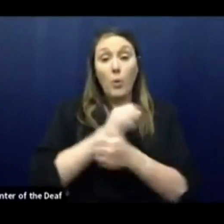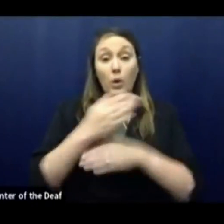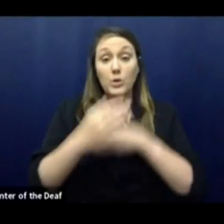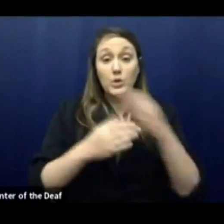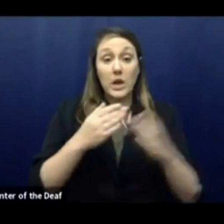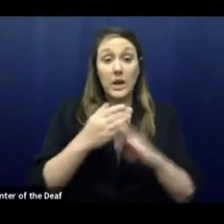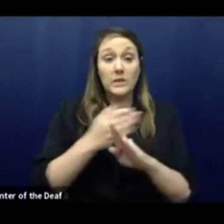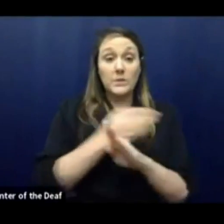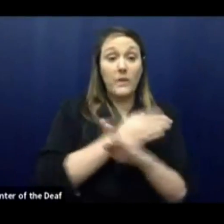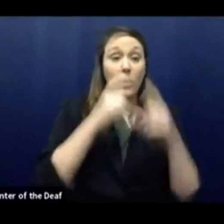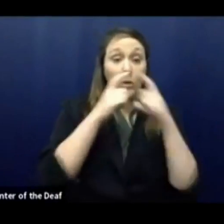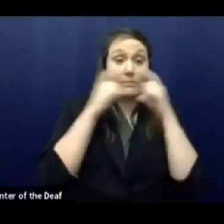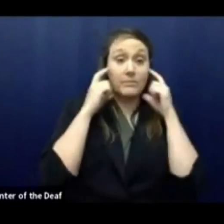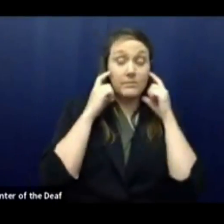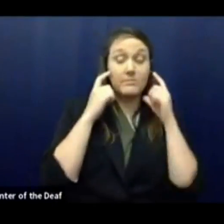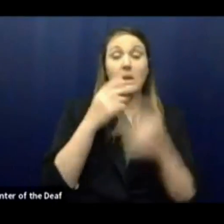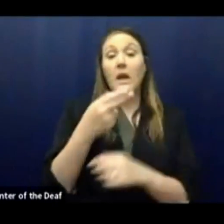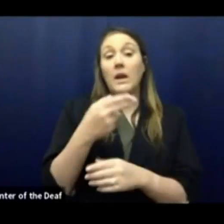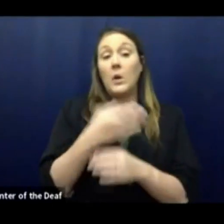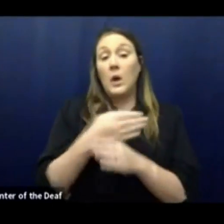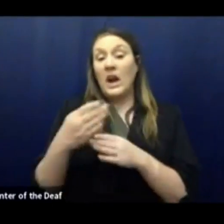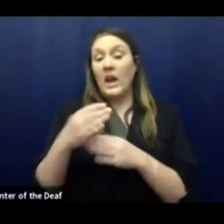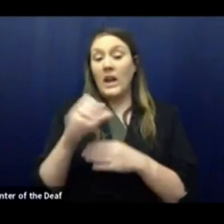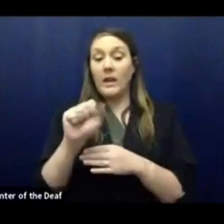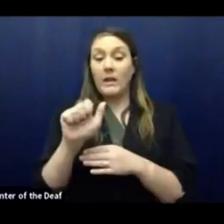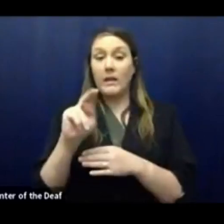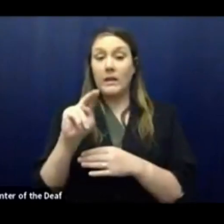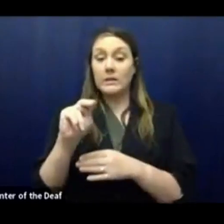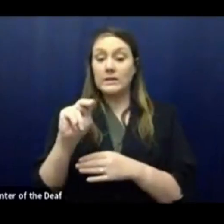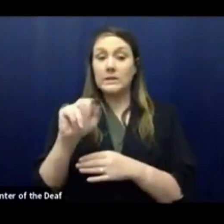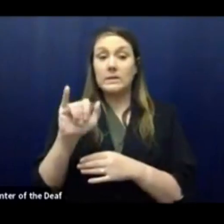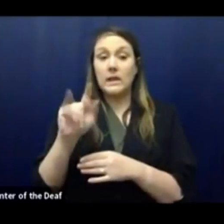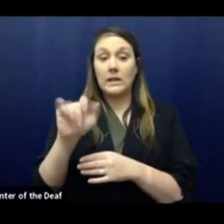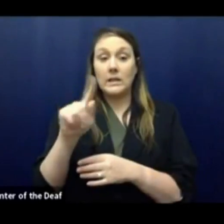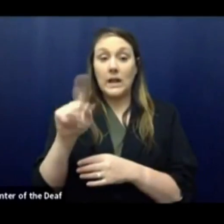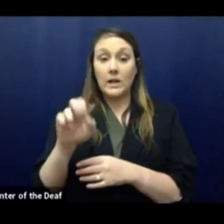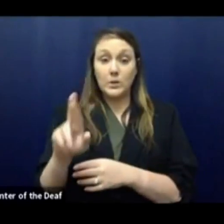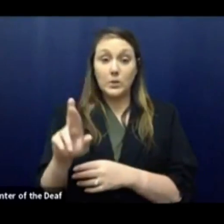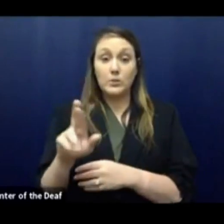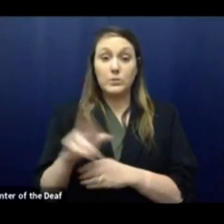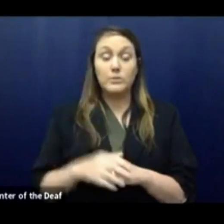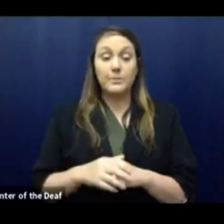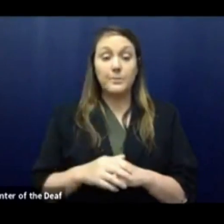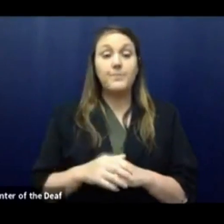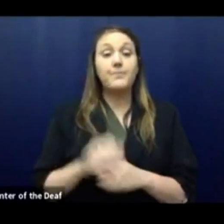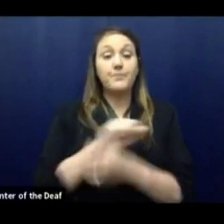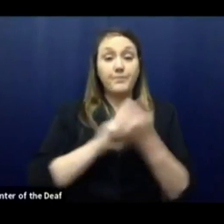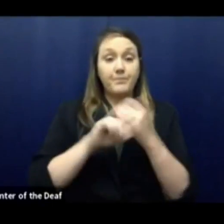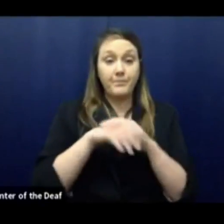SELLING A FEW PIECES OF FABRIC TOGETHER. YOU SHOULD SELLING A FEW PIECES OF FABRIC TOGETHER. YOU SHOULD WASH SELLING A FEW PIECES OF FABRIC TOGETHER. YOU SHOULD WASH YOUR SELLING A FEW PIECES OF FABRIC TOGETHER. YOU SHOULD WASH YOUR HANDS TOGETHER. YOU SHOULD WASH YOUR HANDS TOGETHER. YOU SHOULD WASH YOUR HANDS BEFORE TOGETHER. YOU SHOULD WASH YOUR HANDS BEFORE YOU TOGETHER. YOU SHOULD WASH YOUR HANDS BEFORE YOU PUT TOGETHER. YOU SHOULD WASH YOUR HANDS BEFORE YOU PUT ON TOGETHER. YOU SHOULD WASH YOUR HANDS BEFORE YOU PUT ON YOUR TOGETHER. YOU SHOULD WASH YOUR HANDS BEFORE YOU PUT ON YOUR MASK. YOU SHOULD WASH YOUR HANDS BEFORE YOU PUT ON YOUR MASK. YOU SHOULD WASH YOUR HANDS BEFORE YOU PUT ON YOUR MASK. SO YOU SHOULD WASH YOUR HANDS BEFORE YOU PUT ON YOUR MASK. SO I YOU SHOULD WASH YOUR HANDS BEFORE YOU PUT ON YOUR MASK. SO I WOULDN'T YOU SHOULD WASH YOUR HANDS BEFORE YOU PUT ON YOUR MASK. SO I WOULDN'T USE YOU SHOULD WASH YOUR HANDS BEFORE YOU PUT ON YOUR MASK. SO I WOULDN'T USE MY YOU SHOULD WASH YOUR HANDS BEFORE YOU PUT ON YOUR MASK. SO I WOULDN'T USE MY HAND BEFORE YOU PUT ON YOUR MASK. SO I WOULDN'T USE MY HAND BEFORE YOU PUT ON YOUR MASK. SO I WOULDN'T USE MY HAND SANITIZER BEFORE YOU PUT ON YOUR MASK. SO I WOULDN'T USE MY HAND SANITIZER BECAUSE BEFORE YOU PUT ON YOUR MASK. SO I WOULDN'T USE MY HAND SANITIZER BECAUSE I BEFORE YOU PUT ON YOUR MASK. SO I WOULDN'T USE MY HAND SANITIZER BECAUSE I DON'T BEFORE YOU PUT ON YOUR MASK. SO I WOULDN'T USE MY HAND SANITIZER BECAUSE I DON'T HAVE SO I WOULDN'T USE MY HAND SANITIZER BECAUSE I DON'T HAVE SO I WOULDN'T USE MY HAND SANITIZER BECAUSE I DON'T HAVE SOAP SO I WOULDN'T USE MY HAND SANITIZER BECAUSE I DON'T HAVE SOAP AND